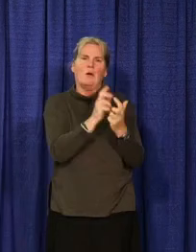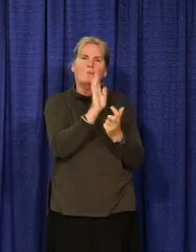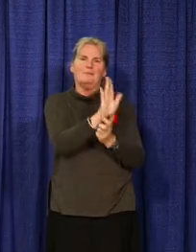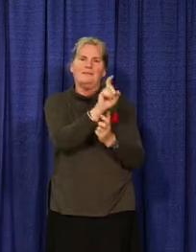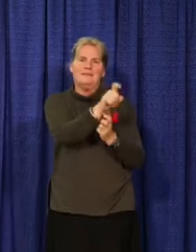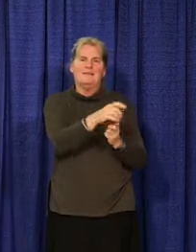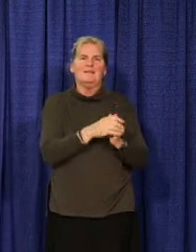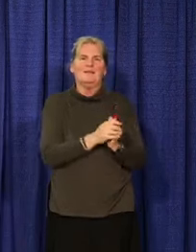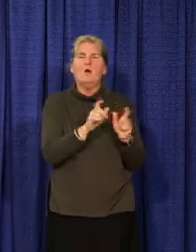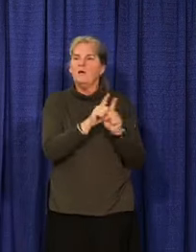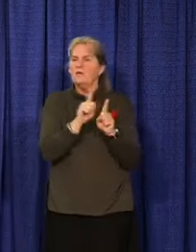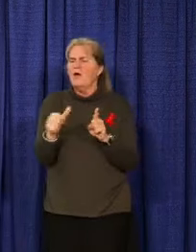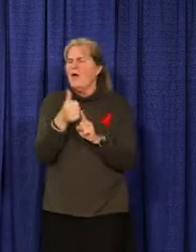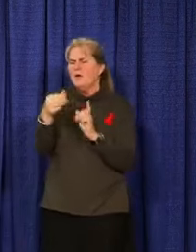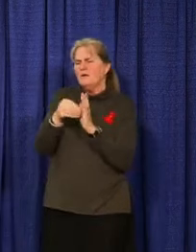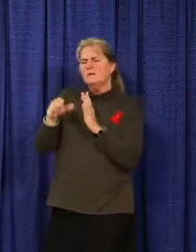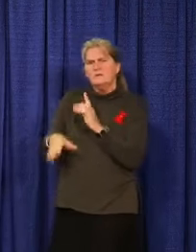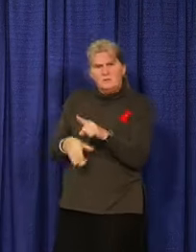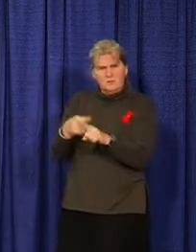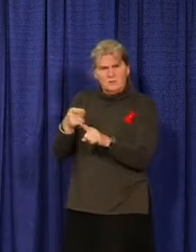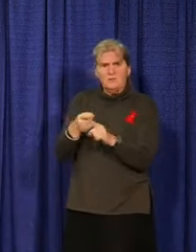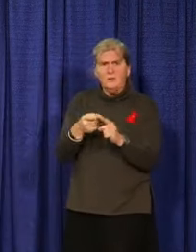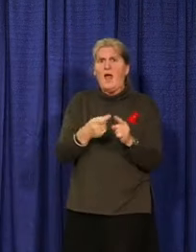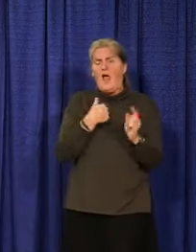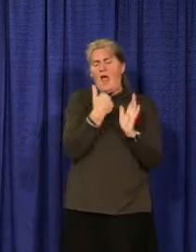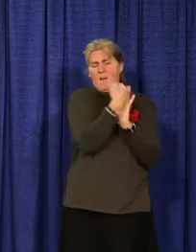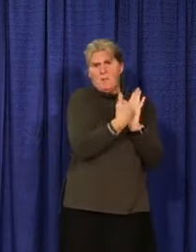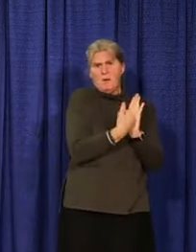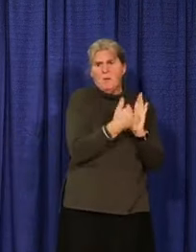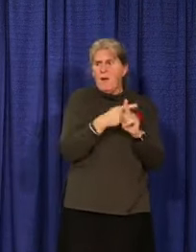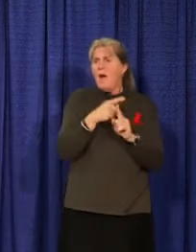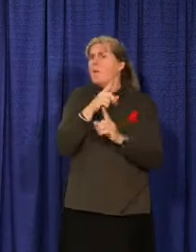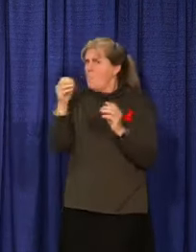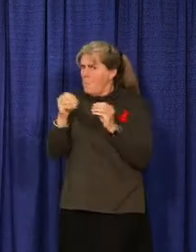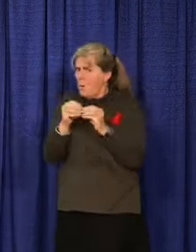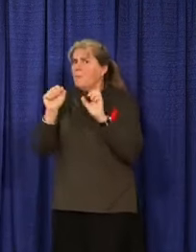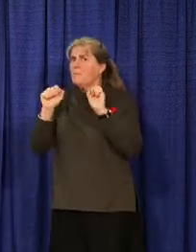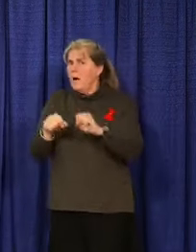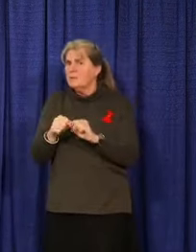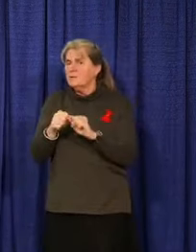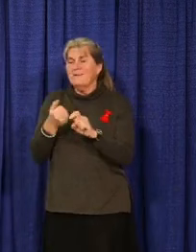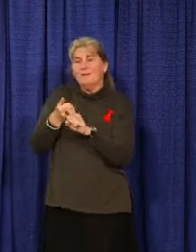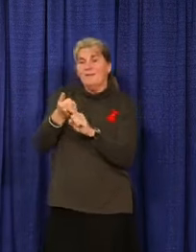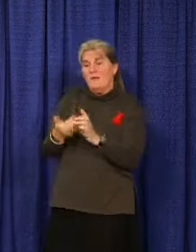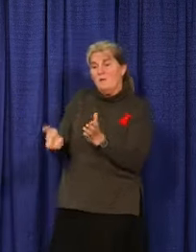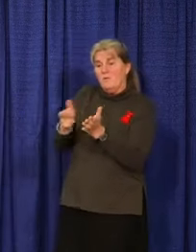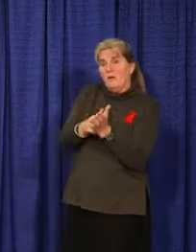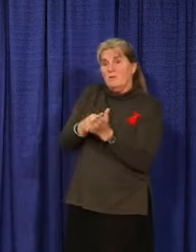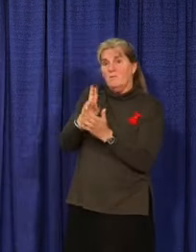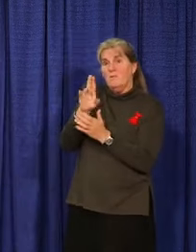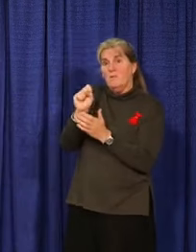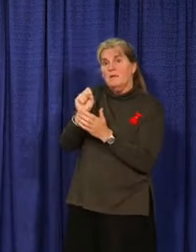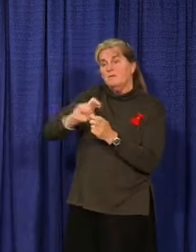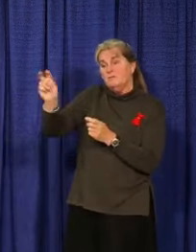We will also be able to accommodate some students beyond the eligibility requirements who have registered for school bus